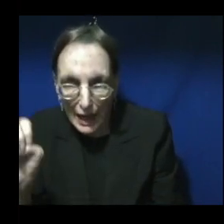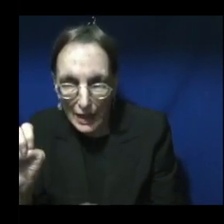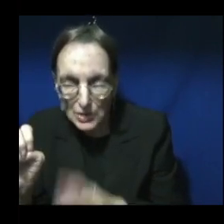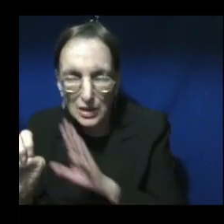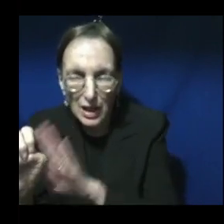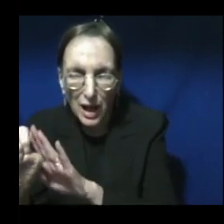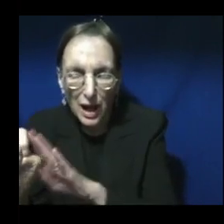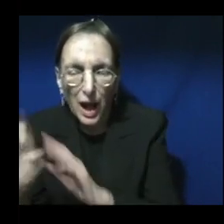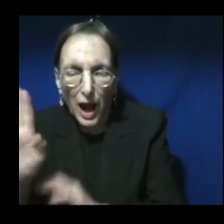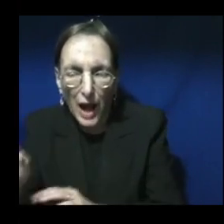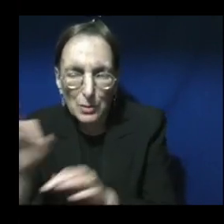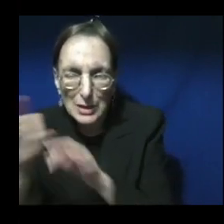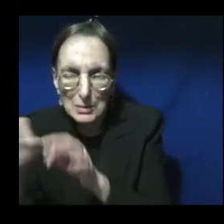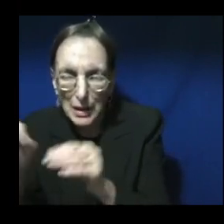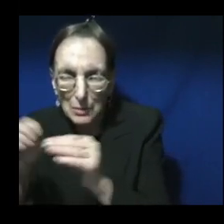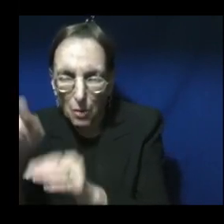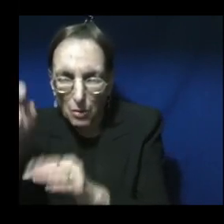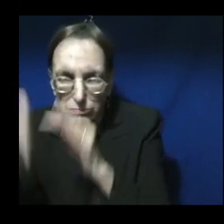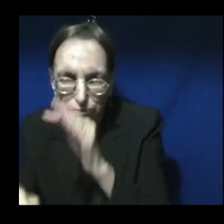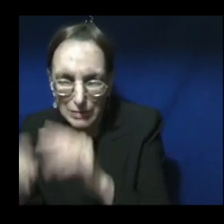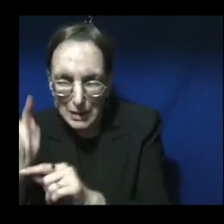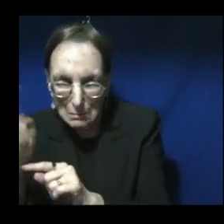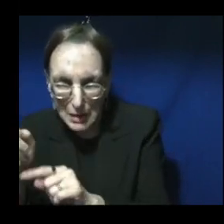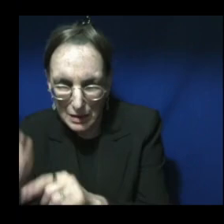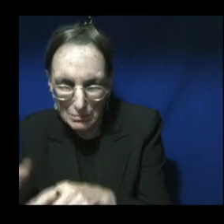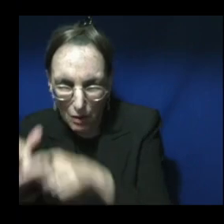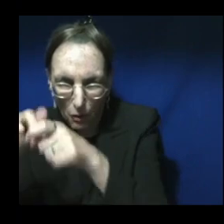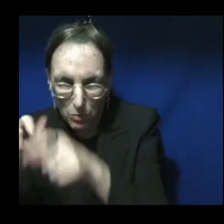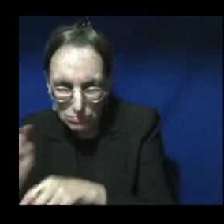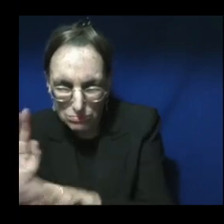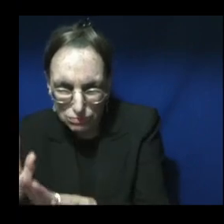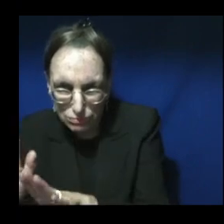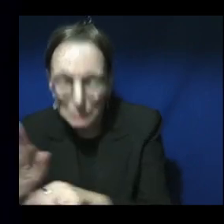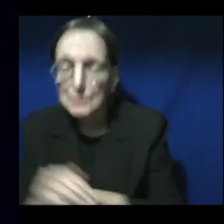We think, right, that whatever we say is fine, that whatever turn of phrase is fine,